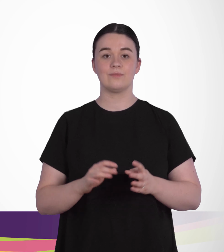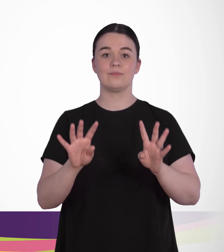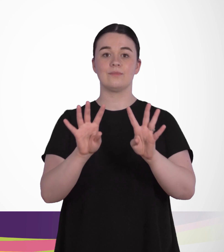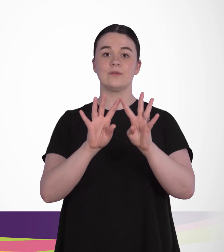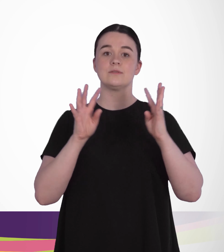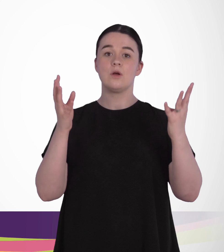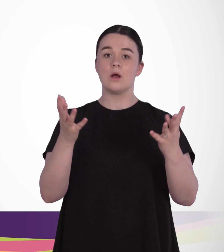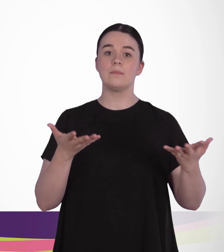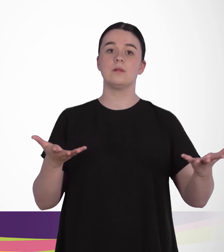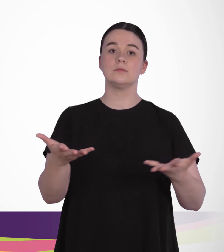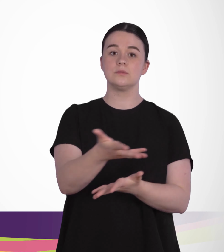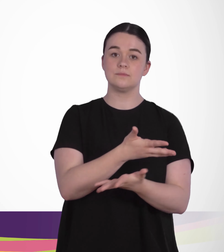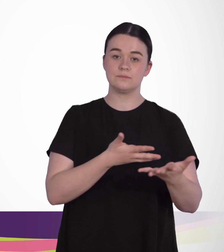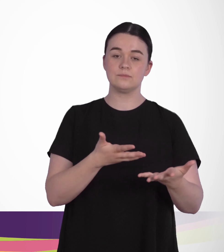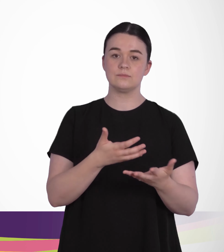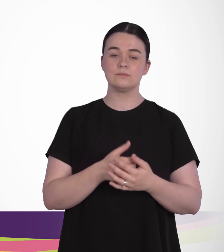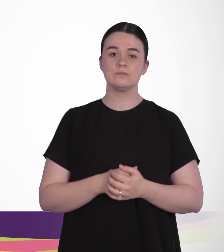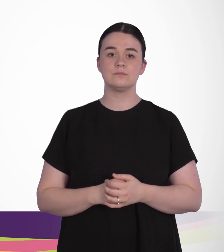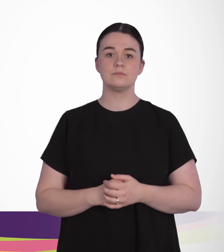Roundtables